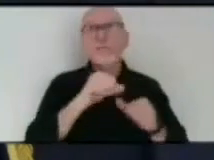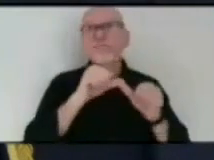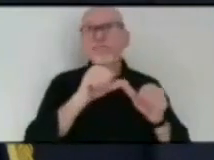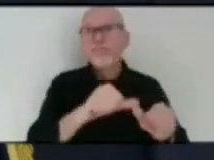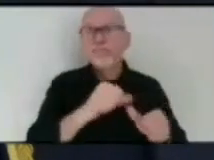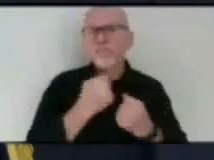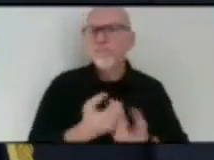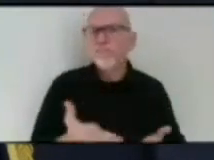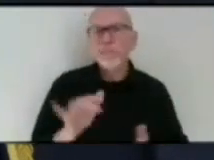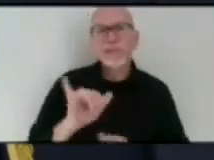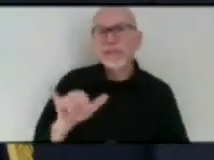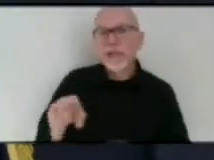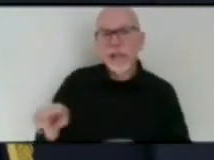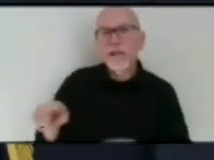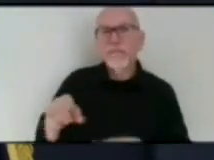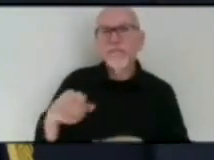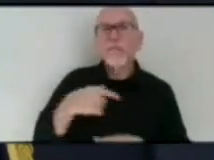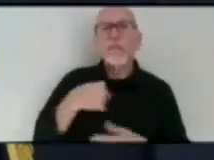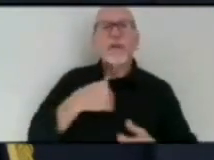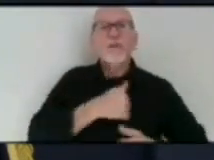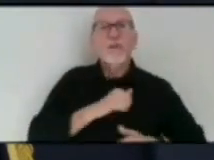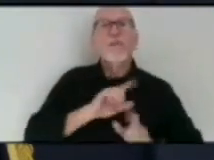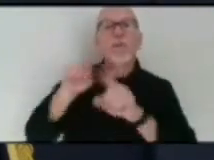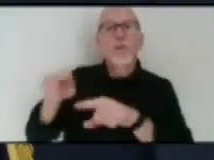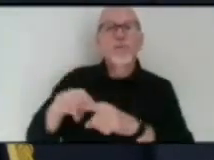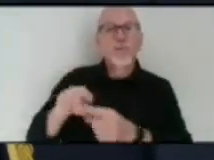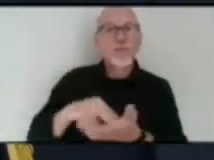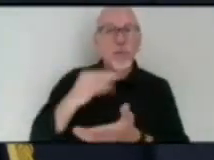or three soldiers into facility is going a long way with helping in